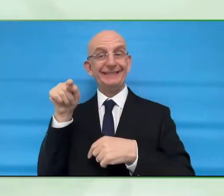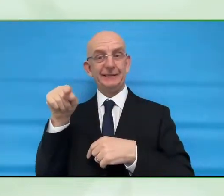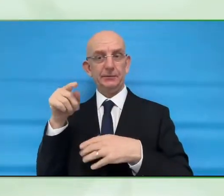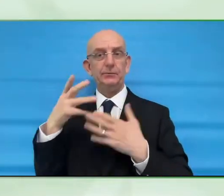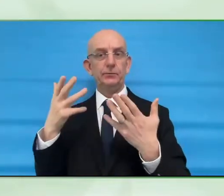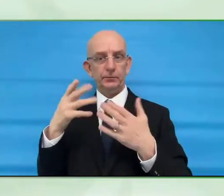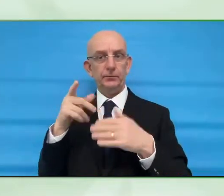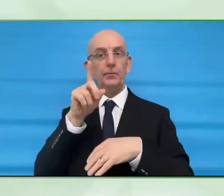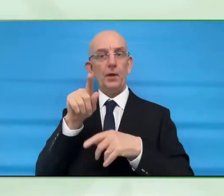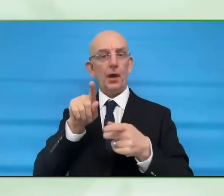here.